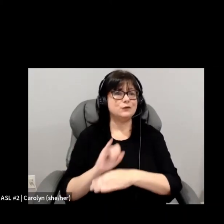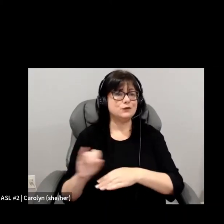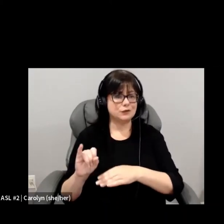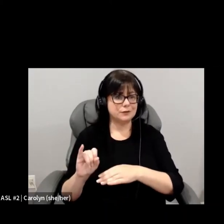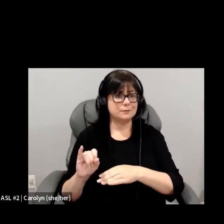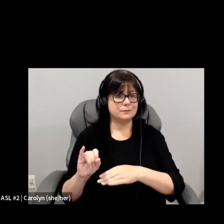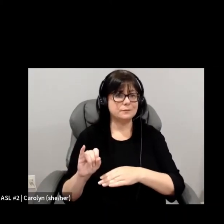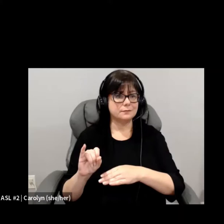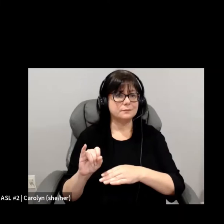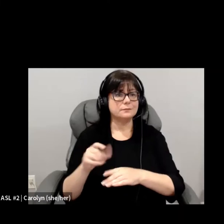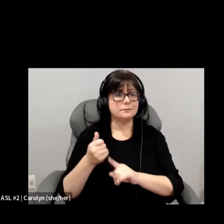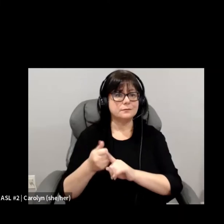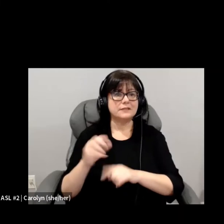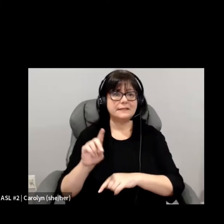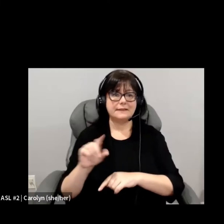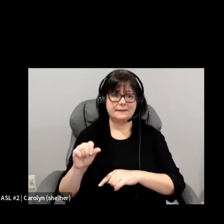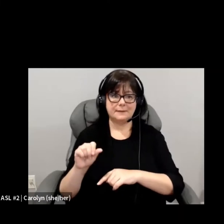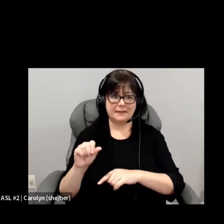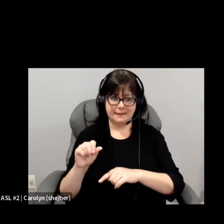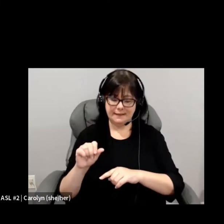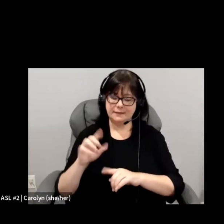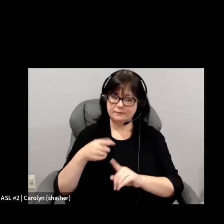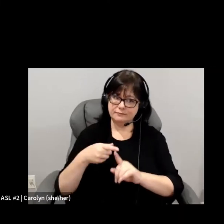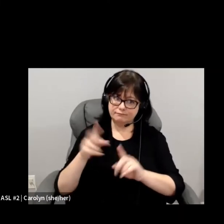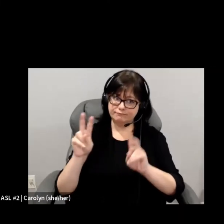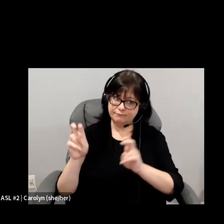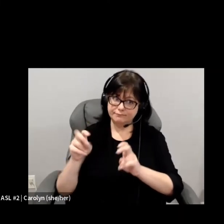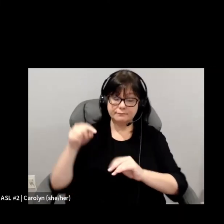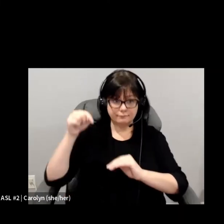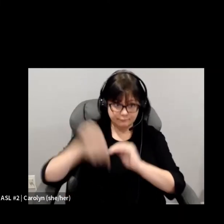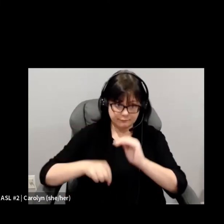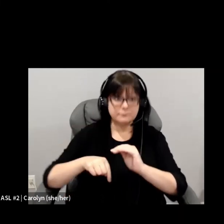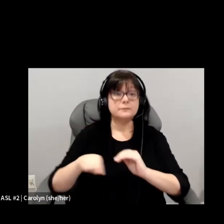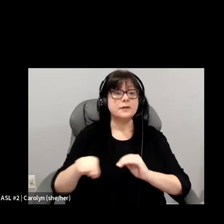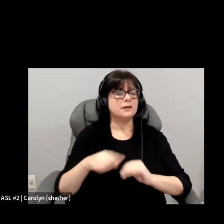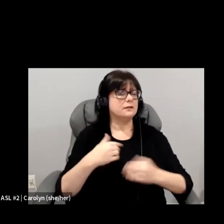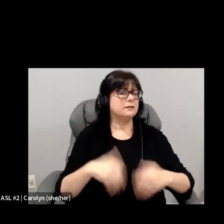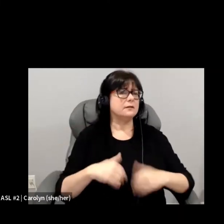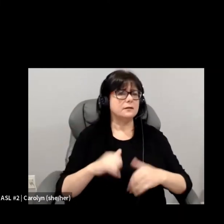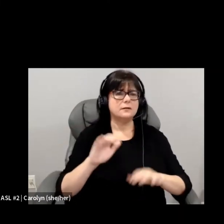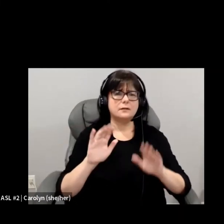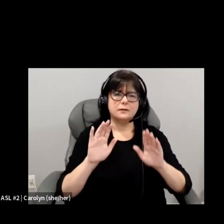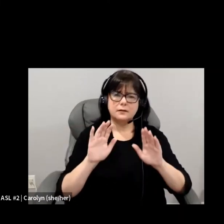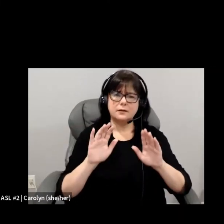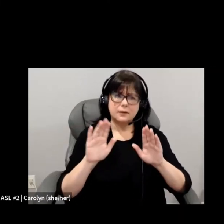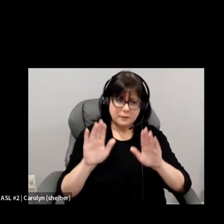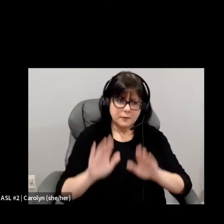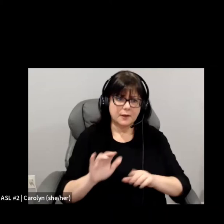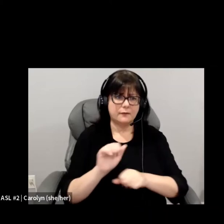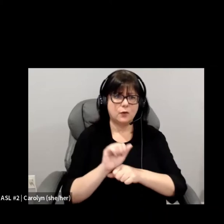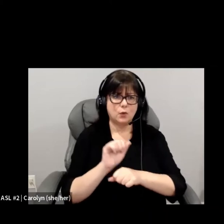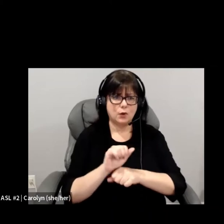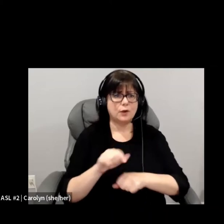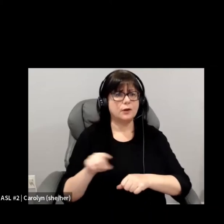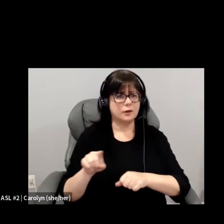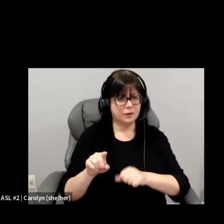HAS DONE INCREDIBLE WORK DEVELOPING THAT PROGRAM ALONG WITH ARCH.